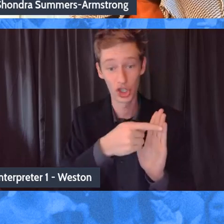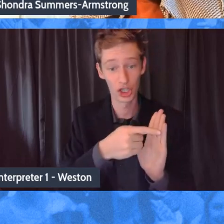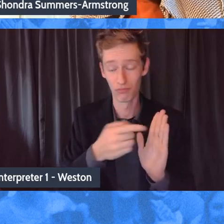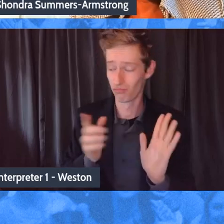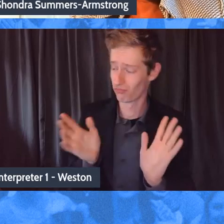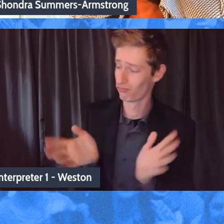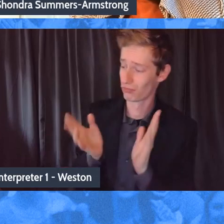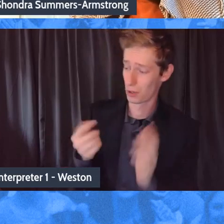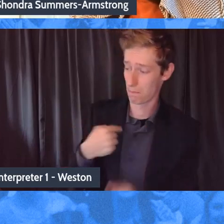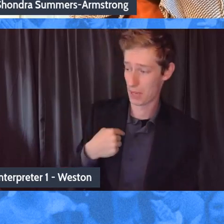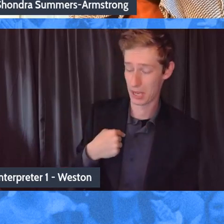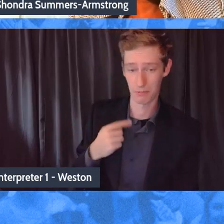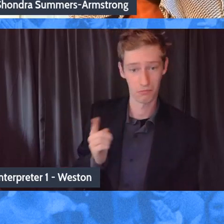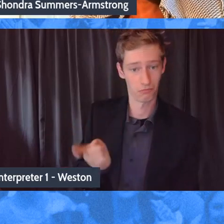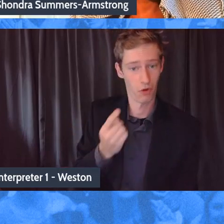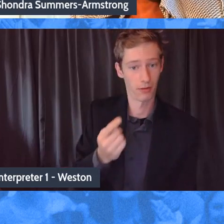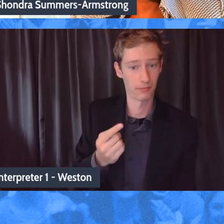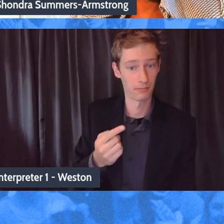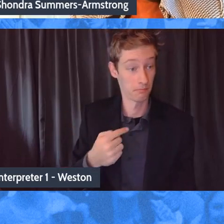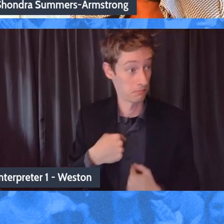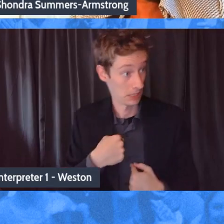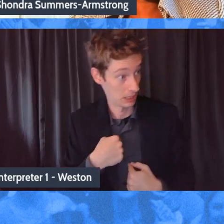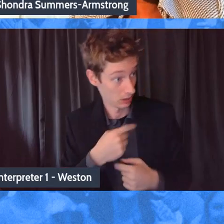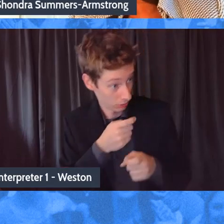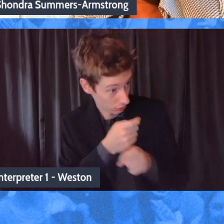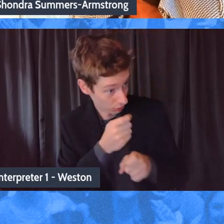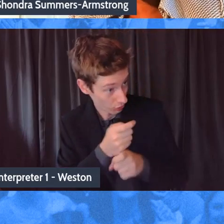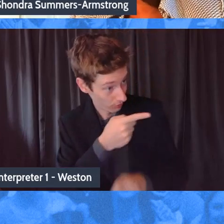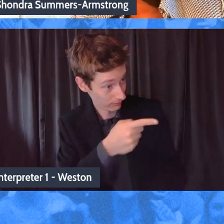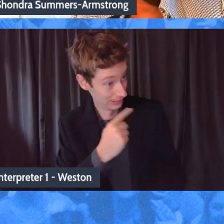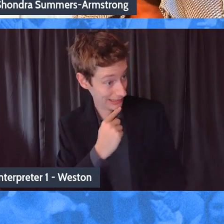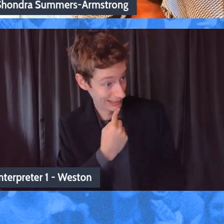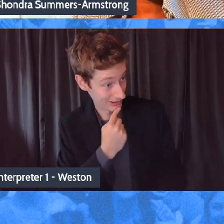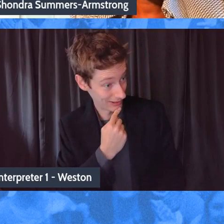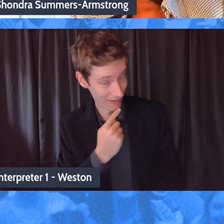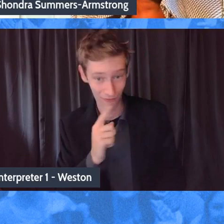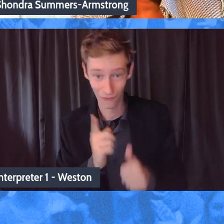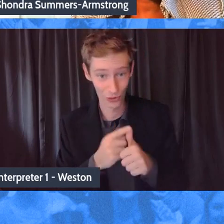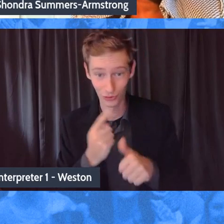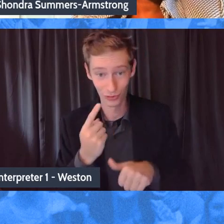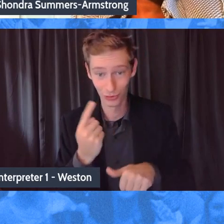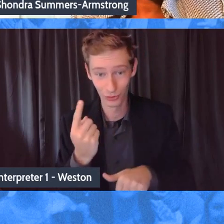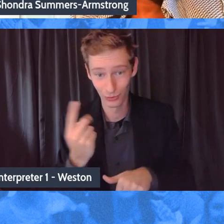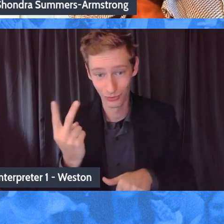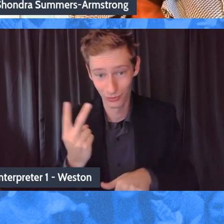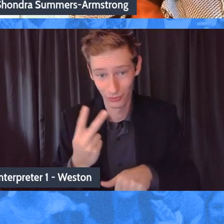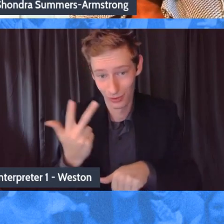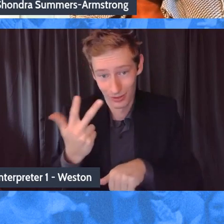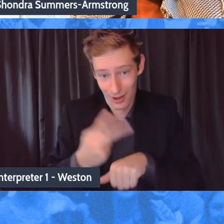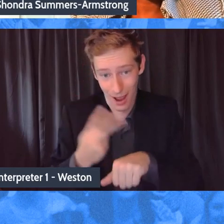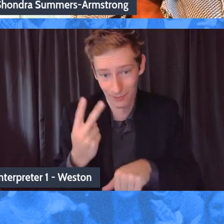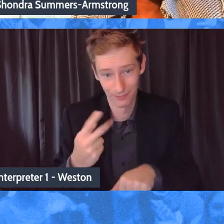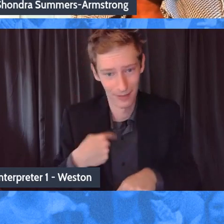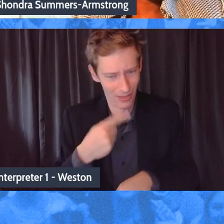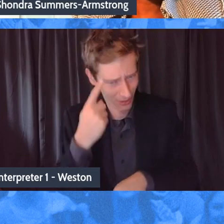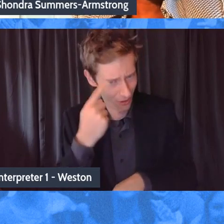And I thought she was joking the first like two or three times that she talked to me about it. But eventually, you know, we, I started talking to people about it